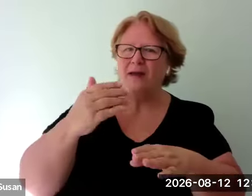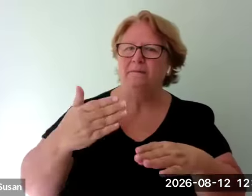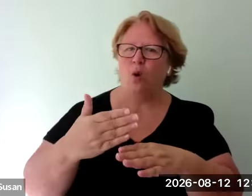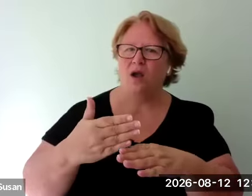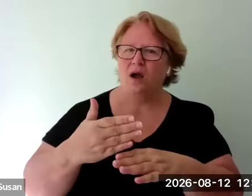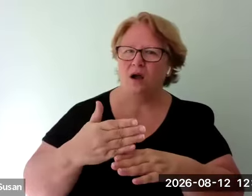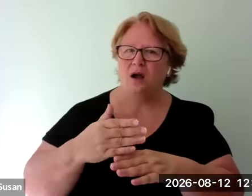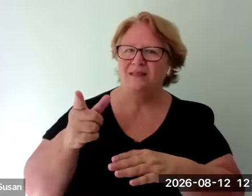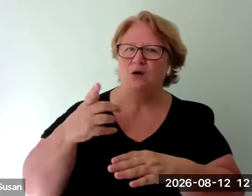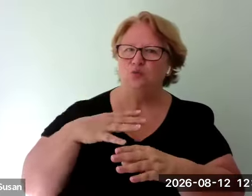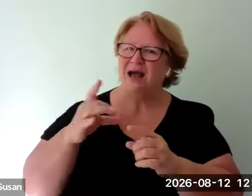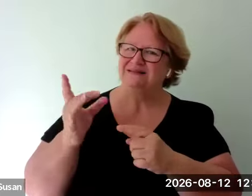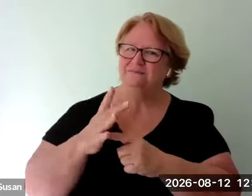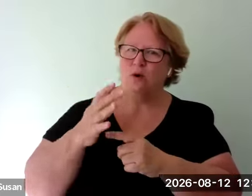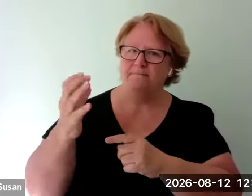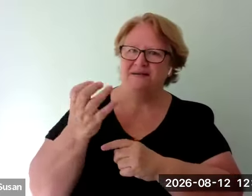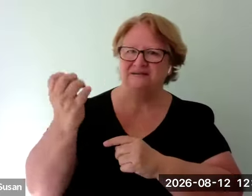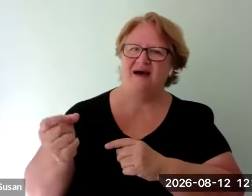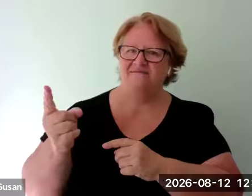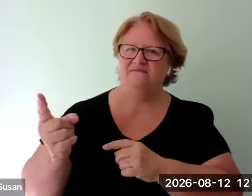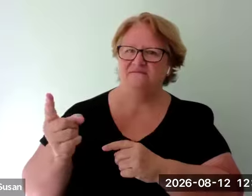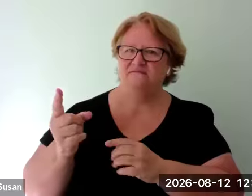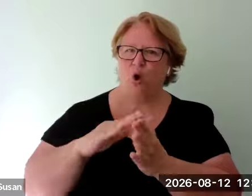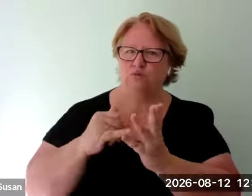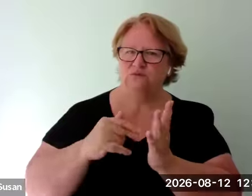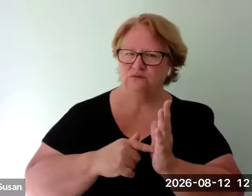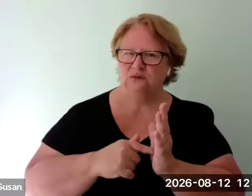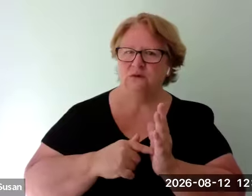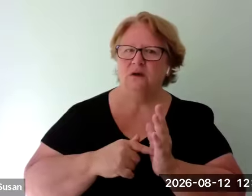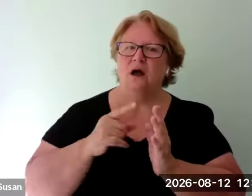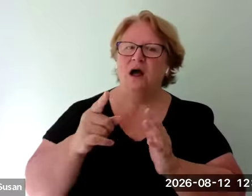, however the host institution will be the employer, and this